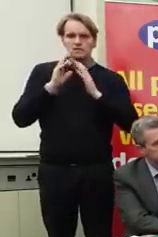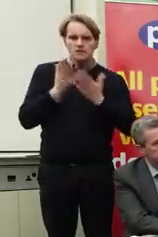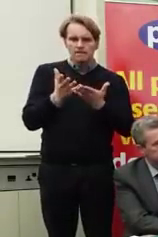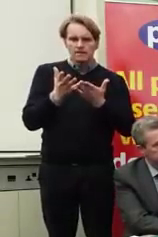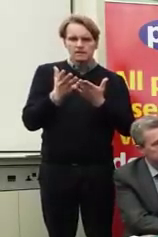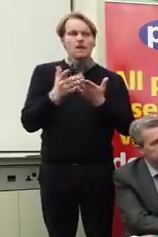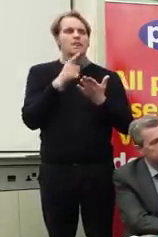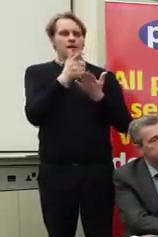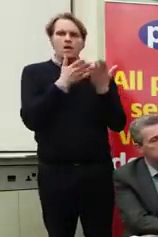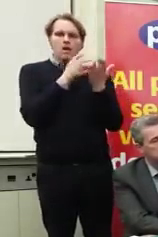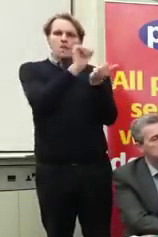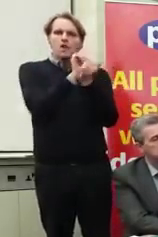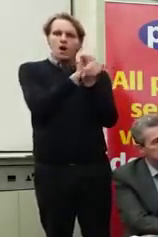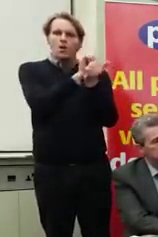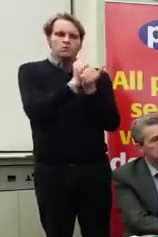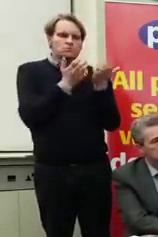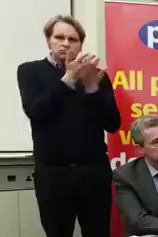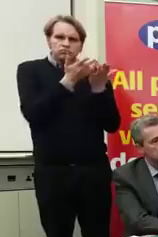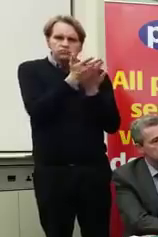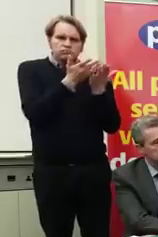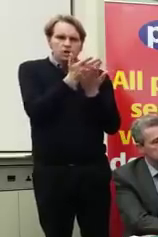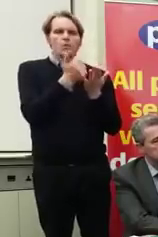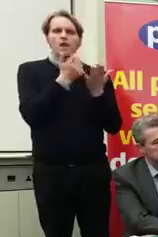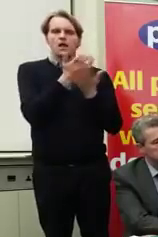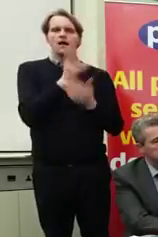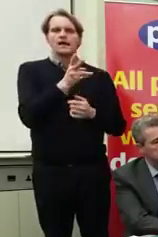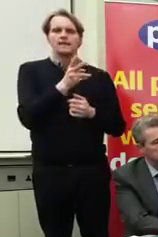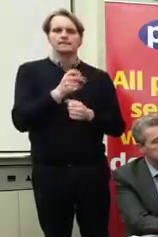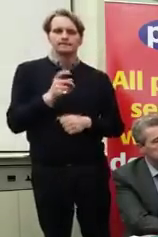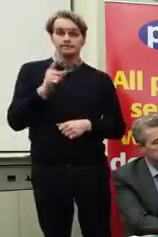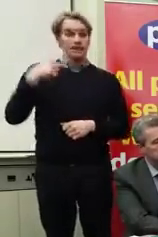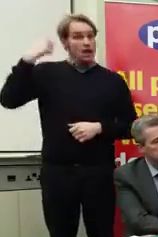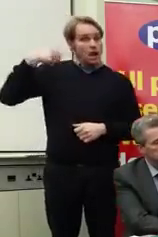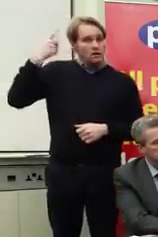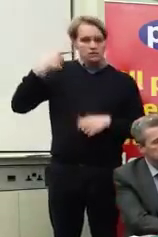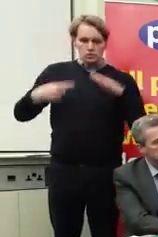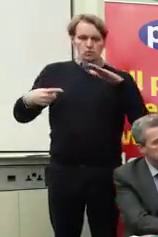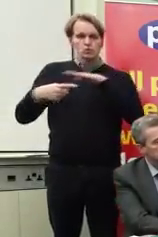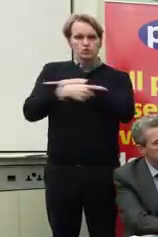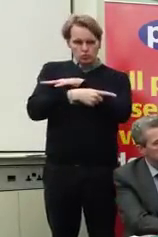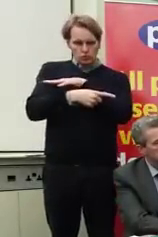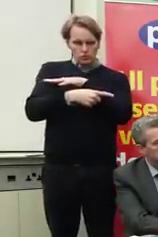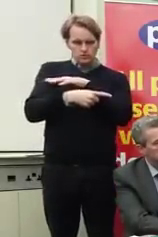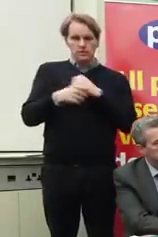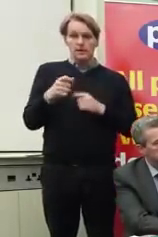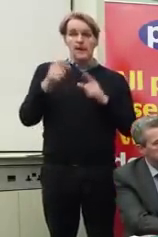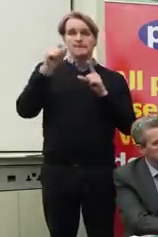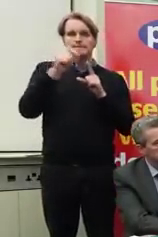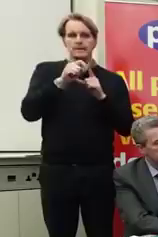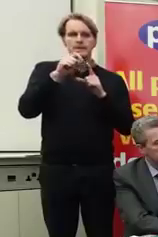the loans. On the London Underground when the public-private partnership